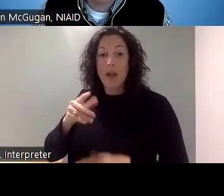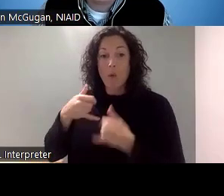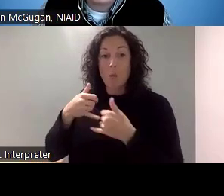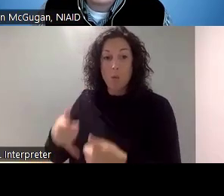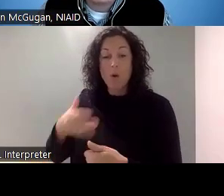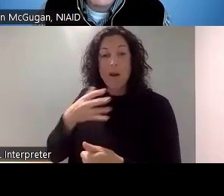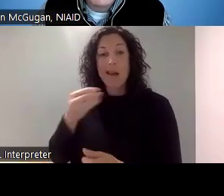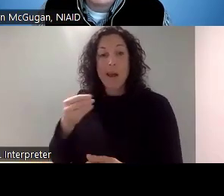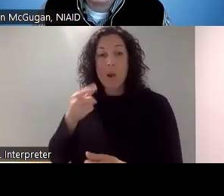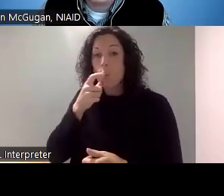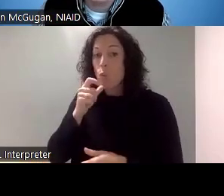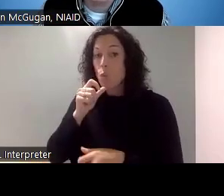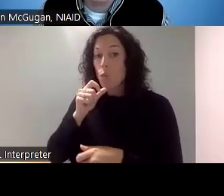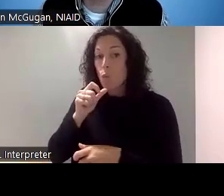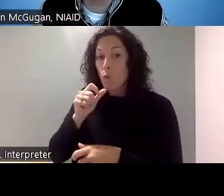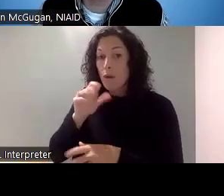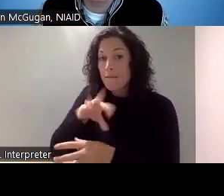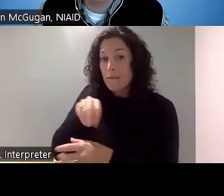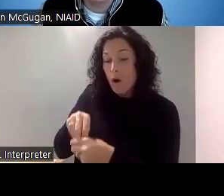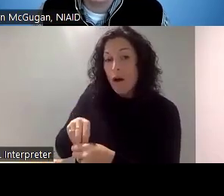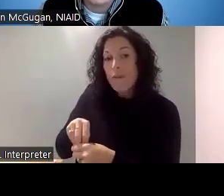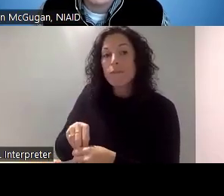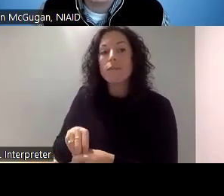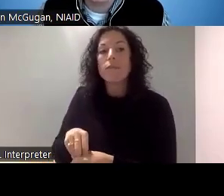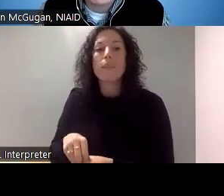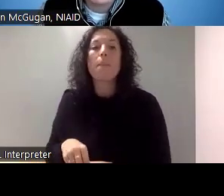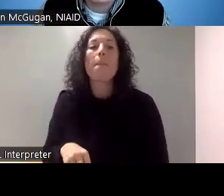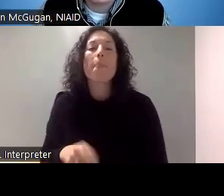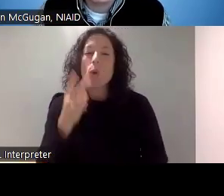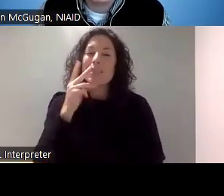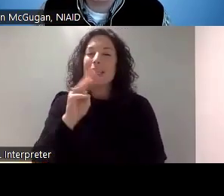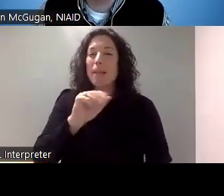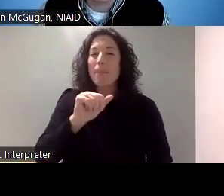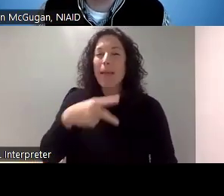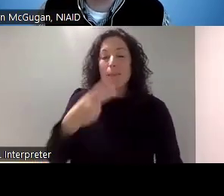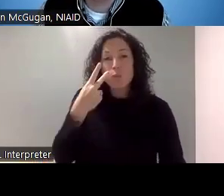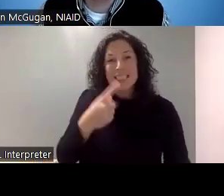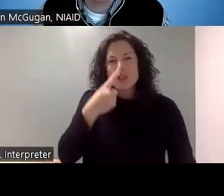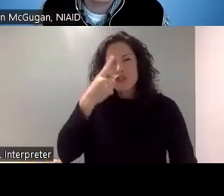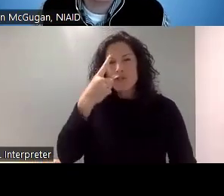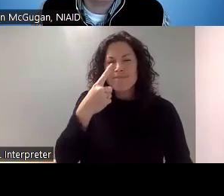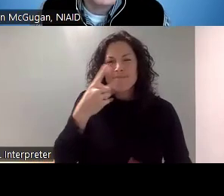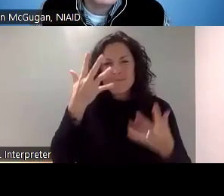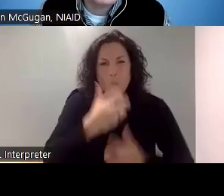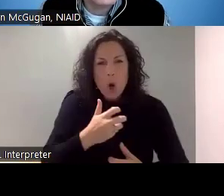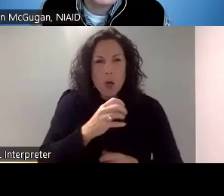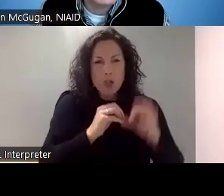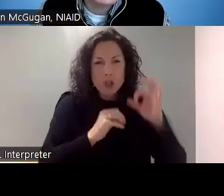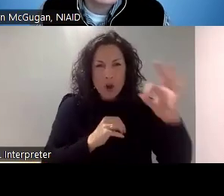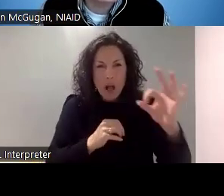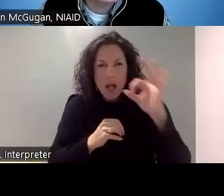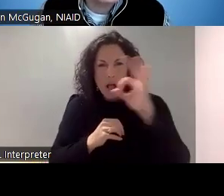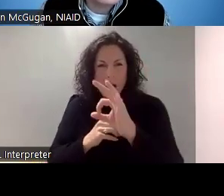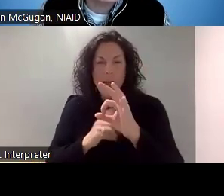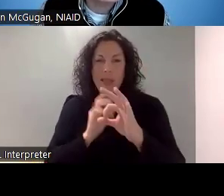So on the map, you'll notice these dark black circles. Those are where the direct awards are, here in the US.